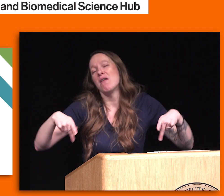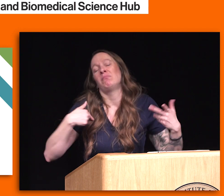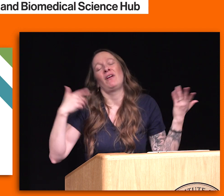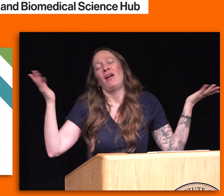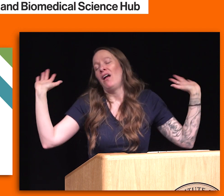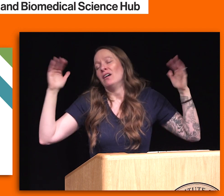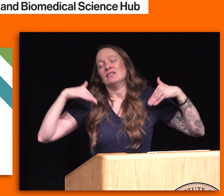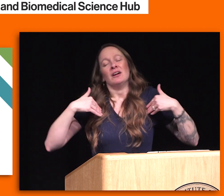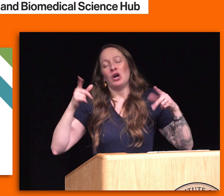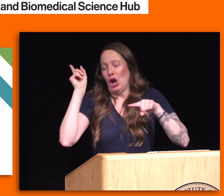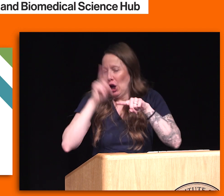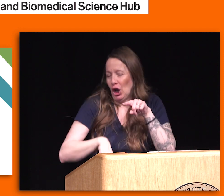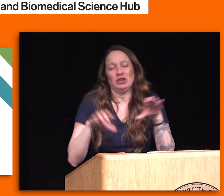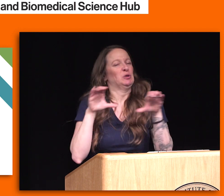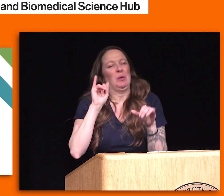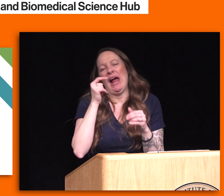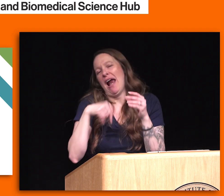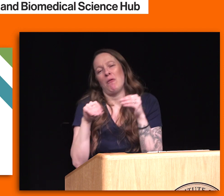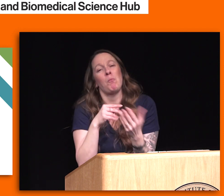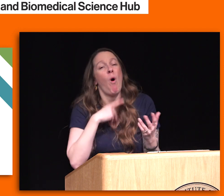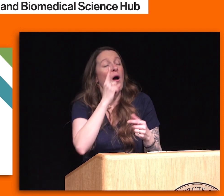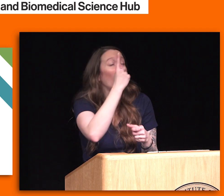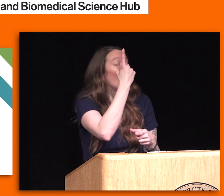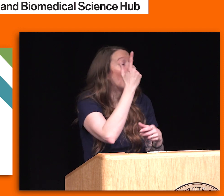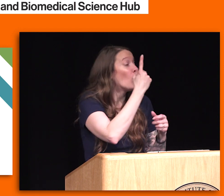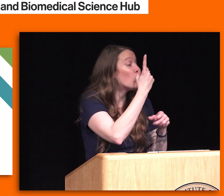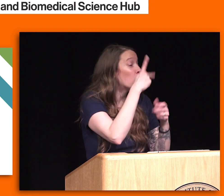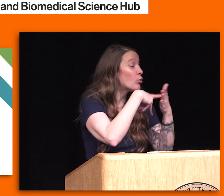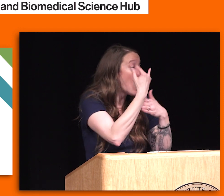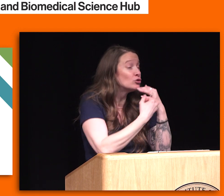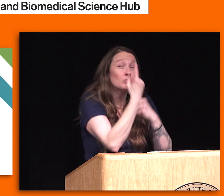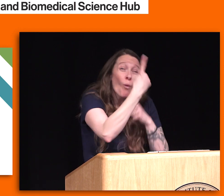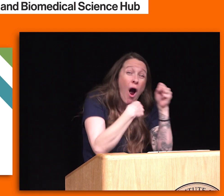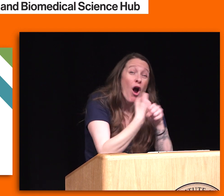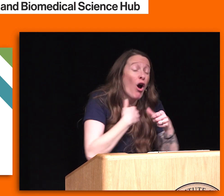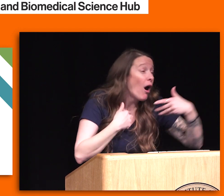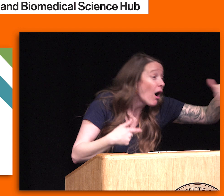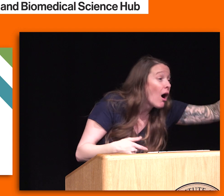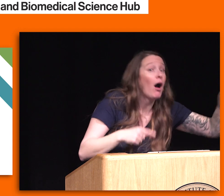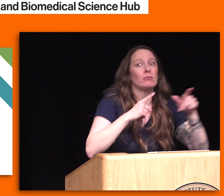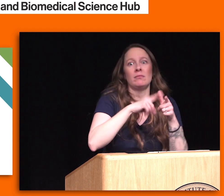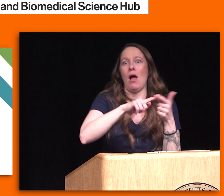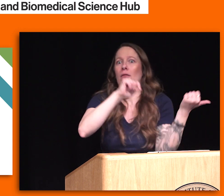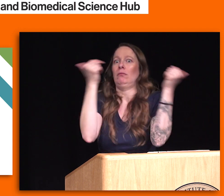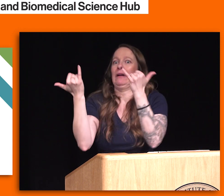I felt like I needed to give up. I didn't feel like I could keep going. I had spent a year on this other project,